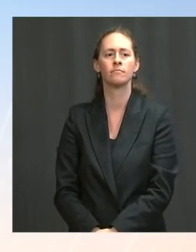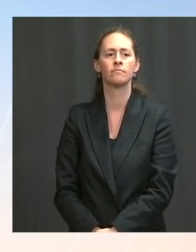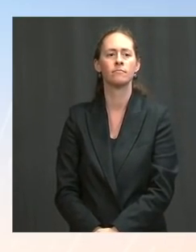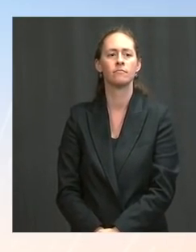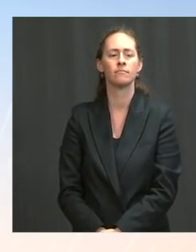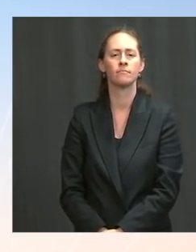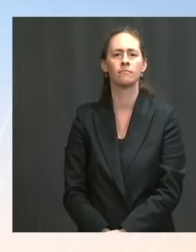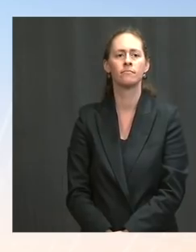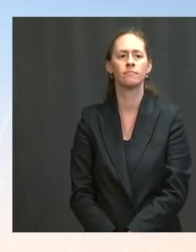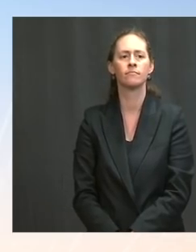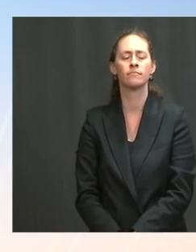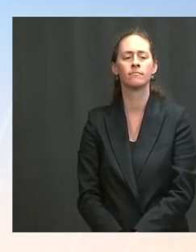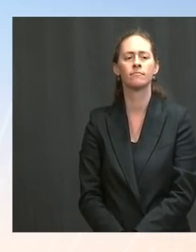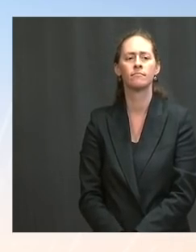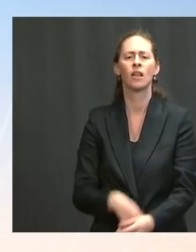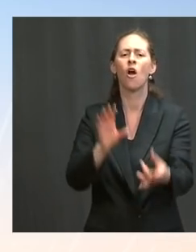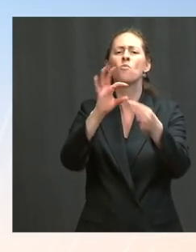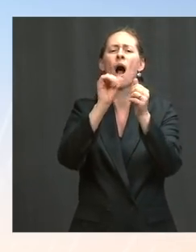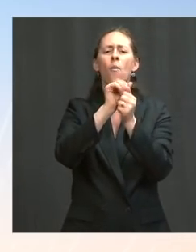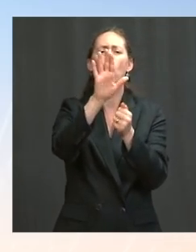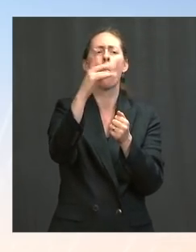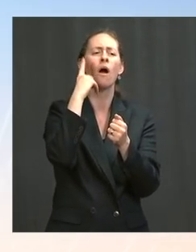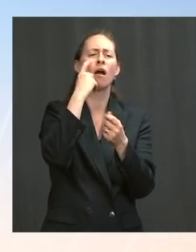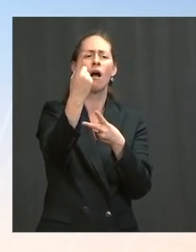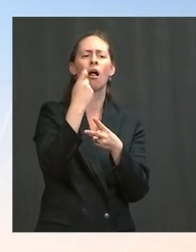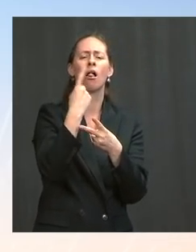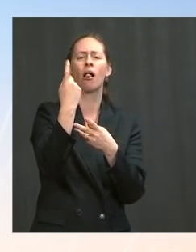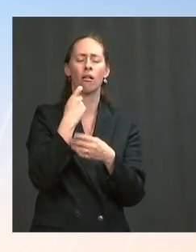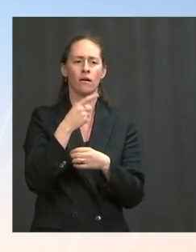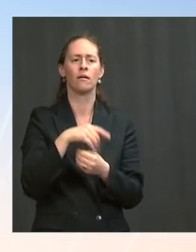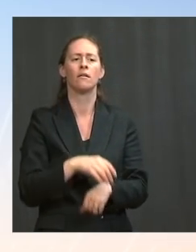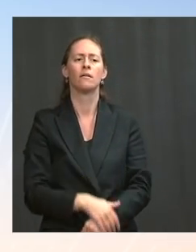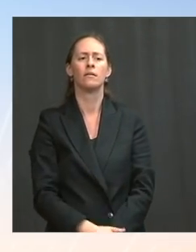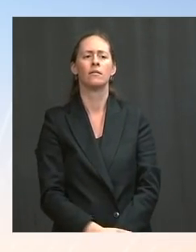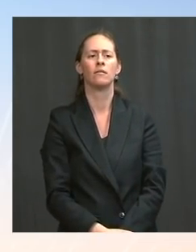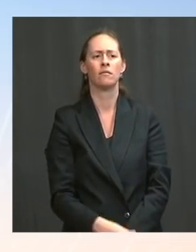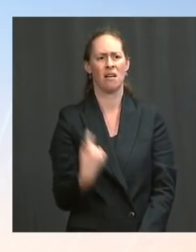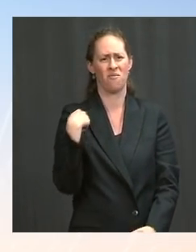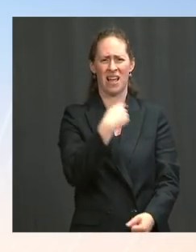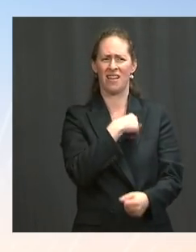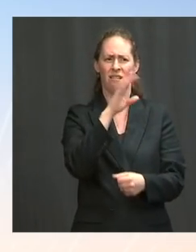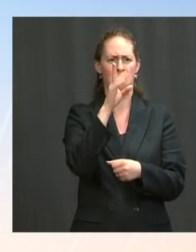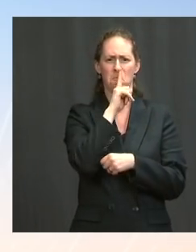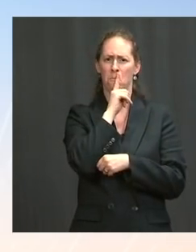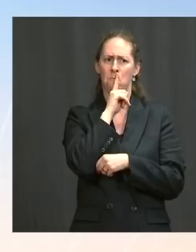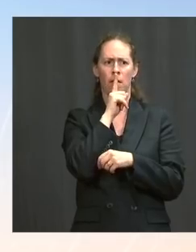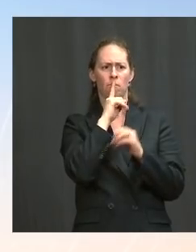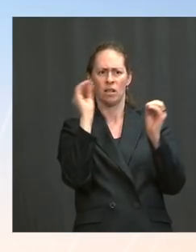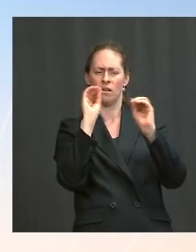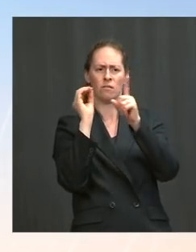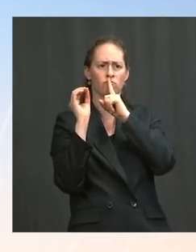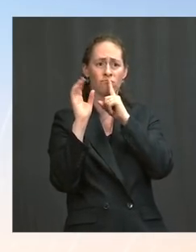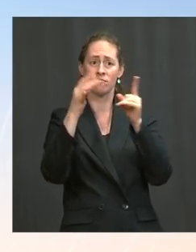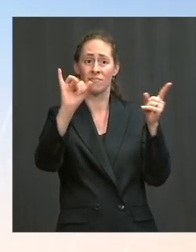you know, we continue to believe that -- and have never held back from noting that Iran is a bad actor in the region.